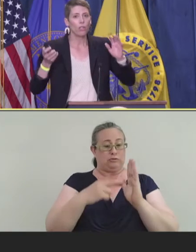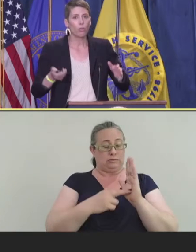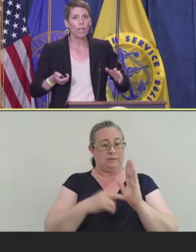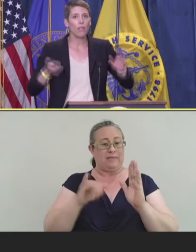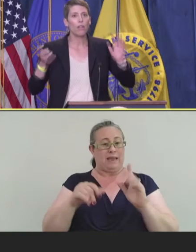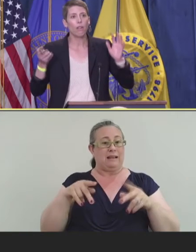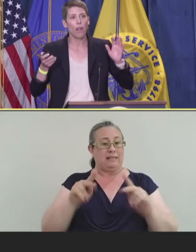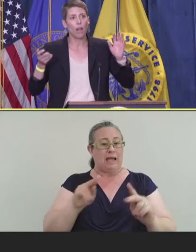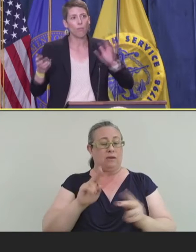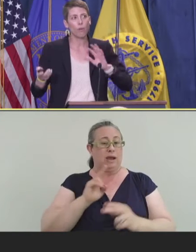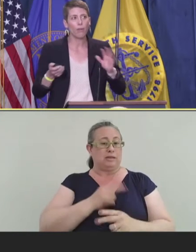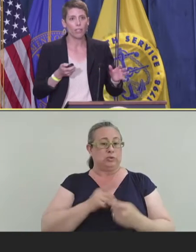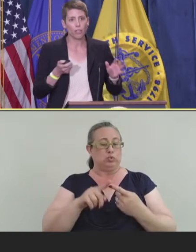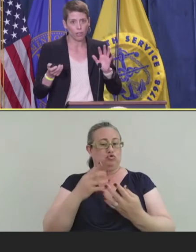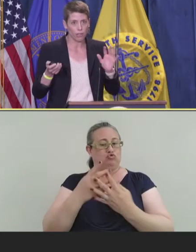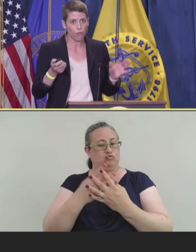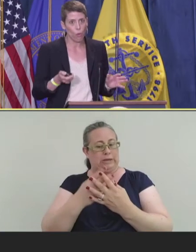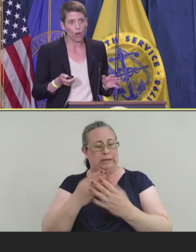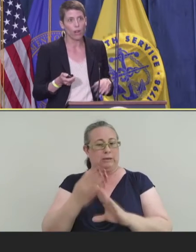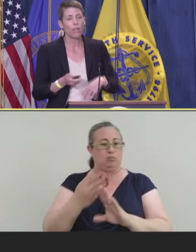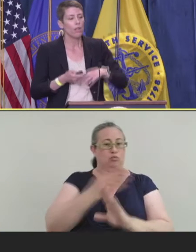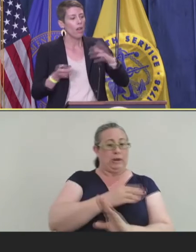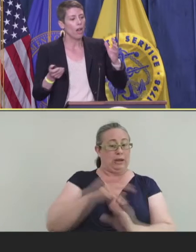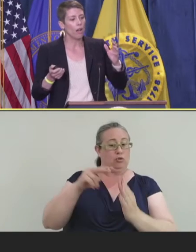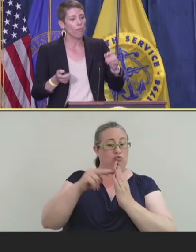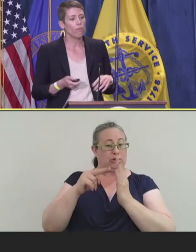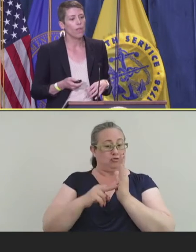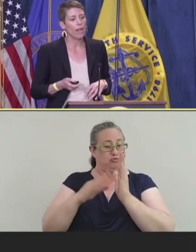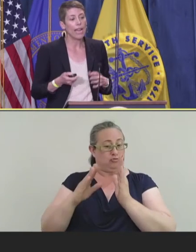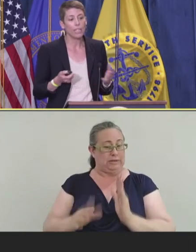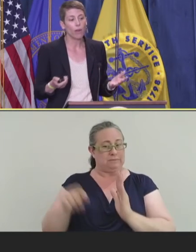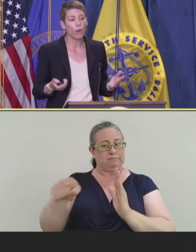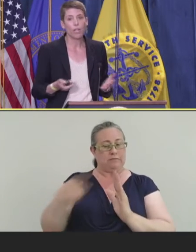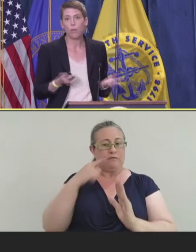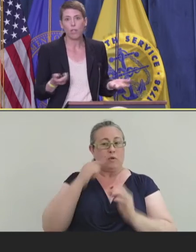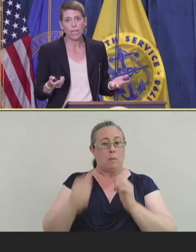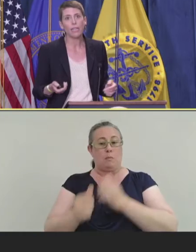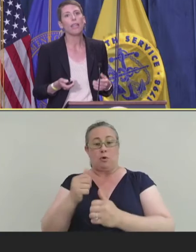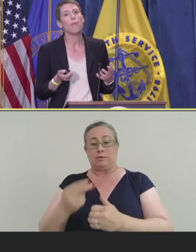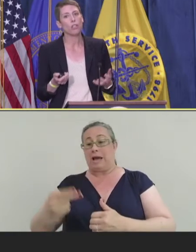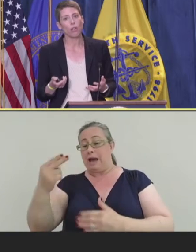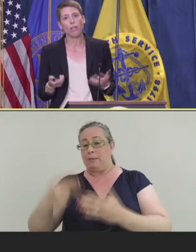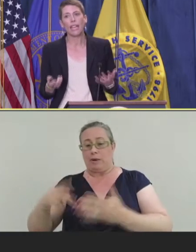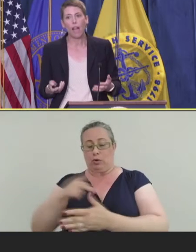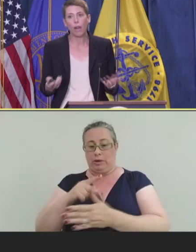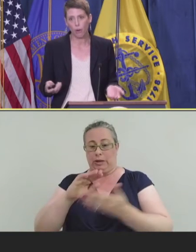screen pre-registrants for the highest priority communities and make sure that they got priority